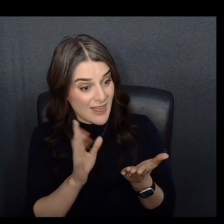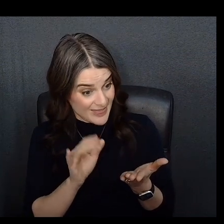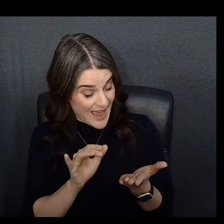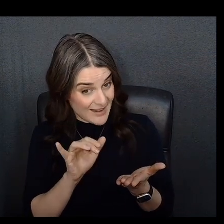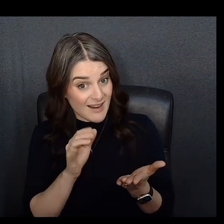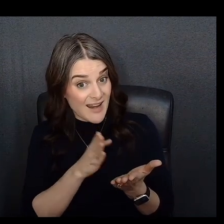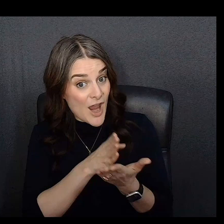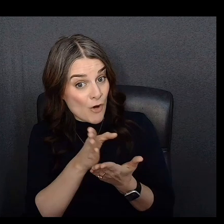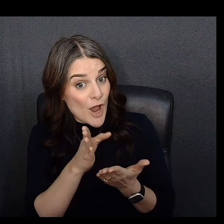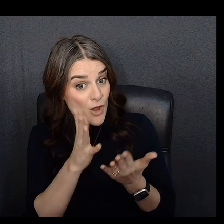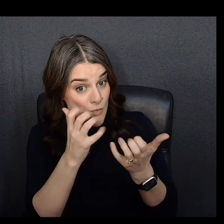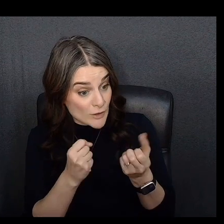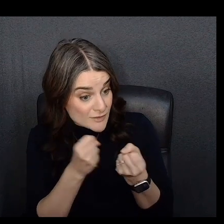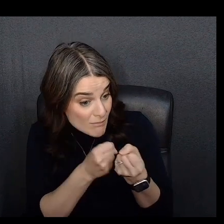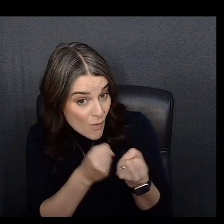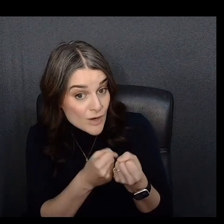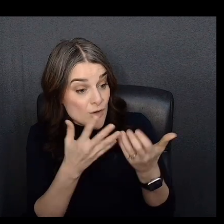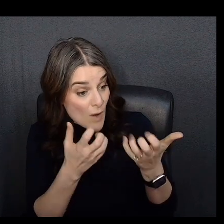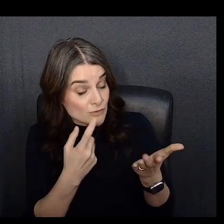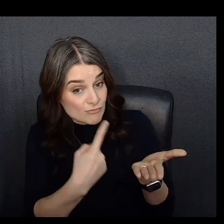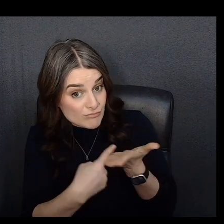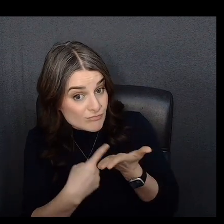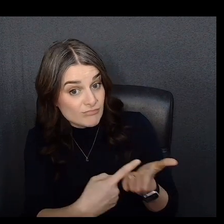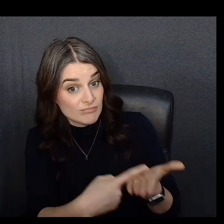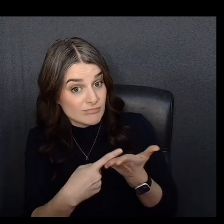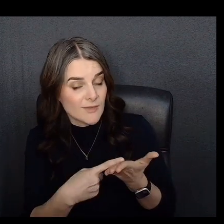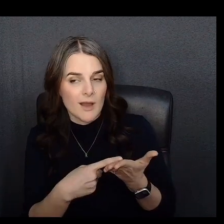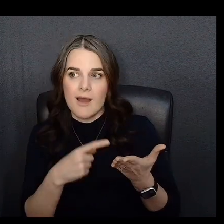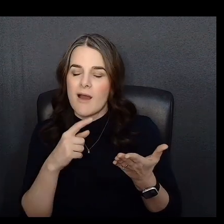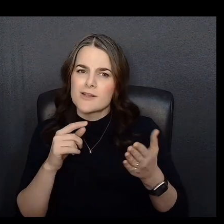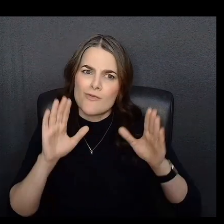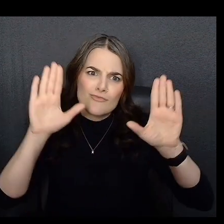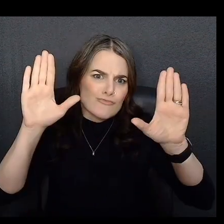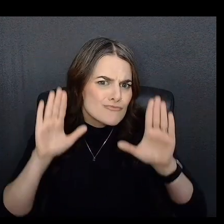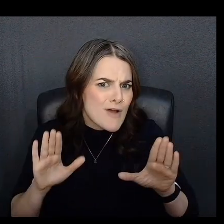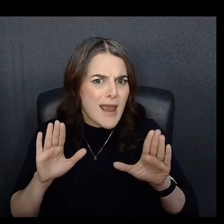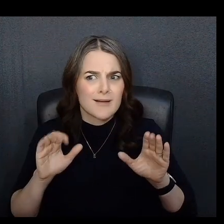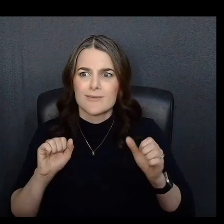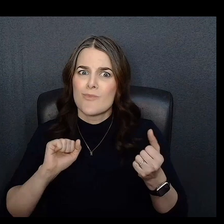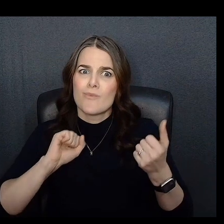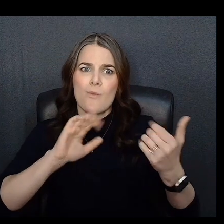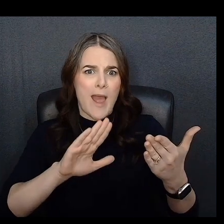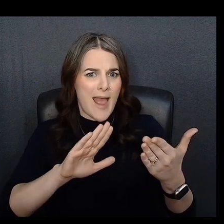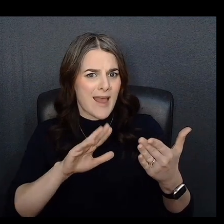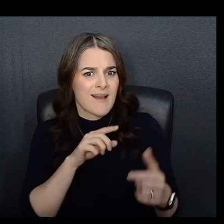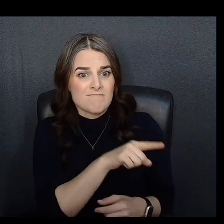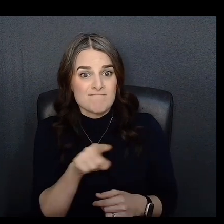that they want to talk about, this can be a great way to be able to help them have better quality of life now